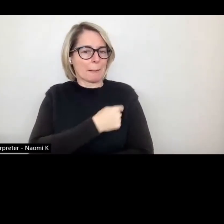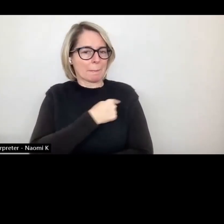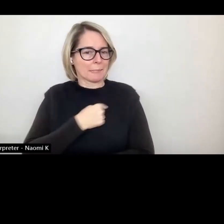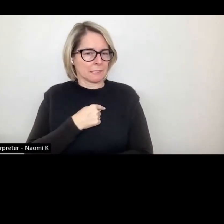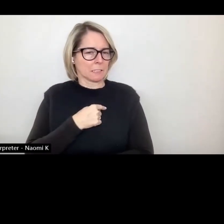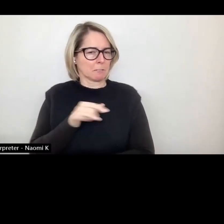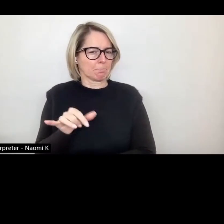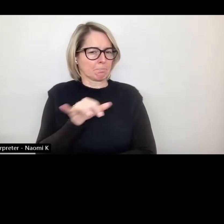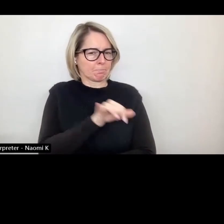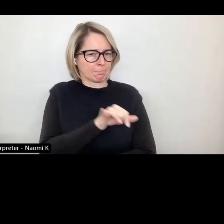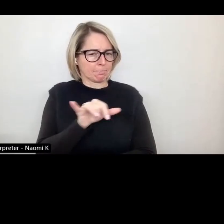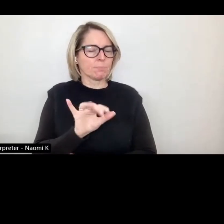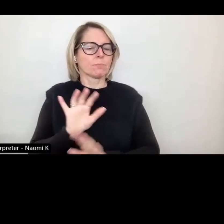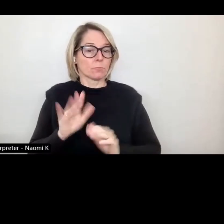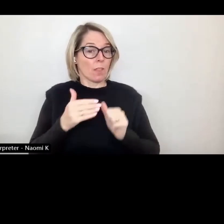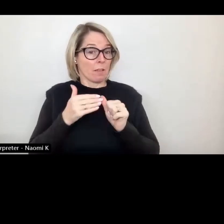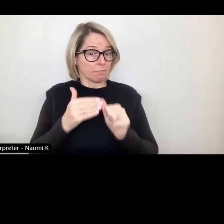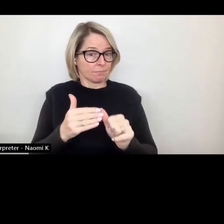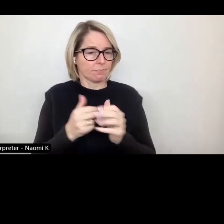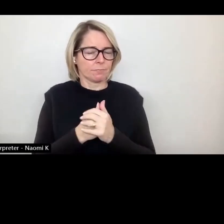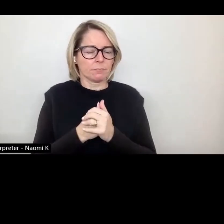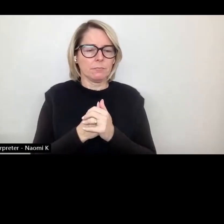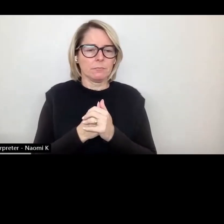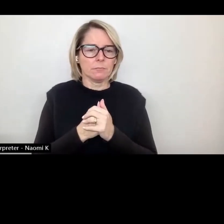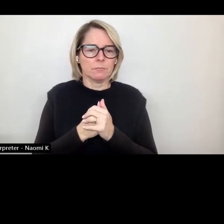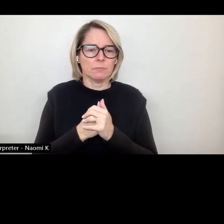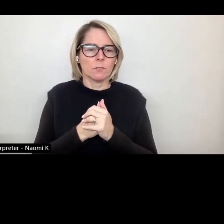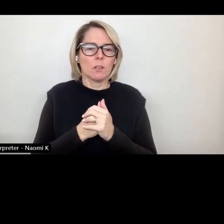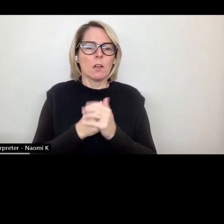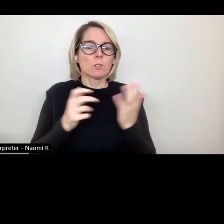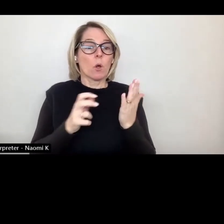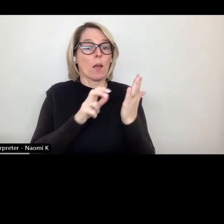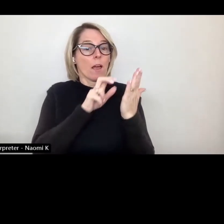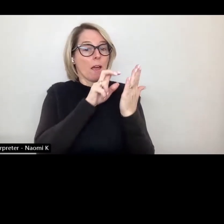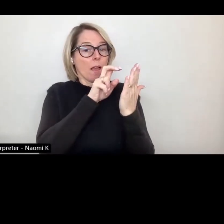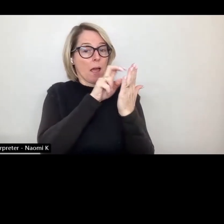of how you propose to deliver Carer Gateway as a program.